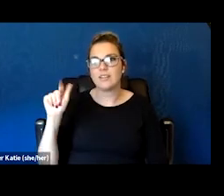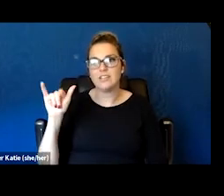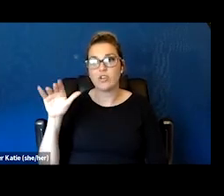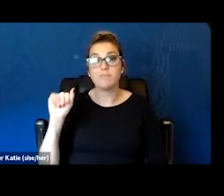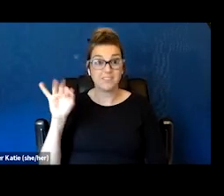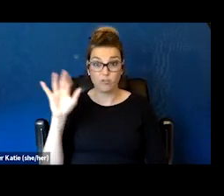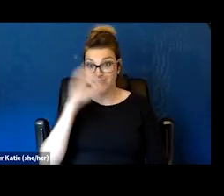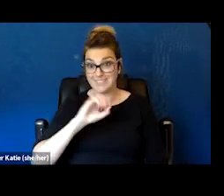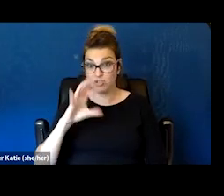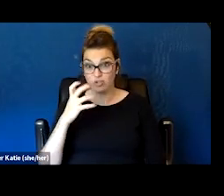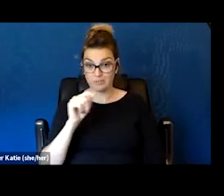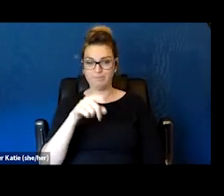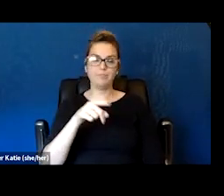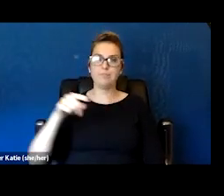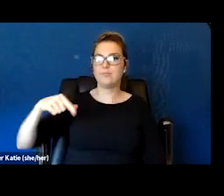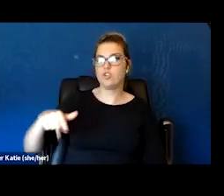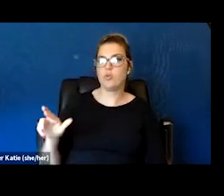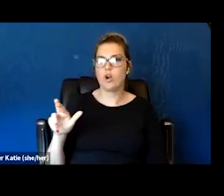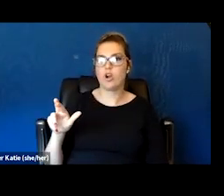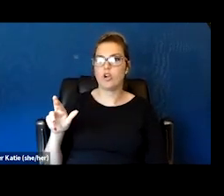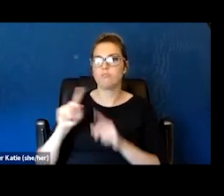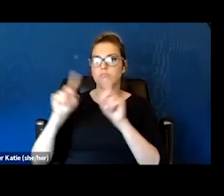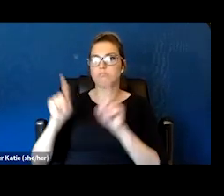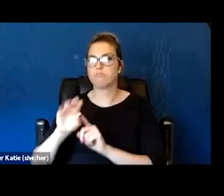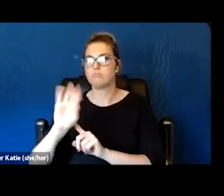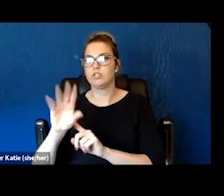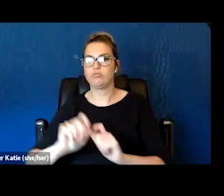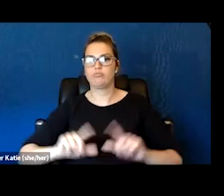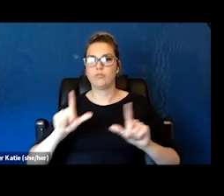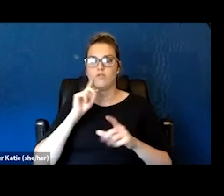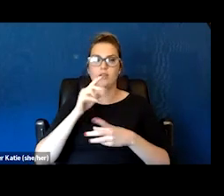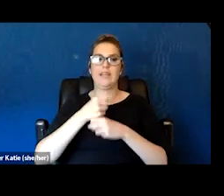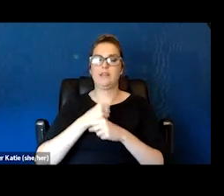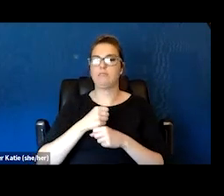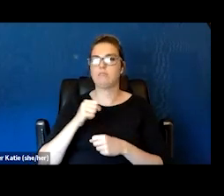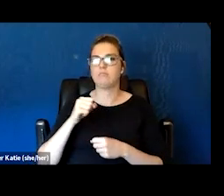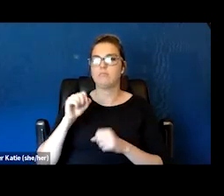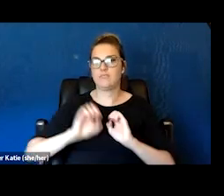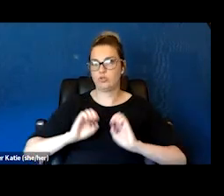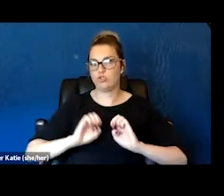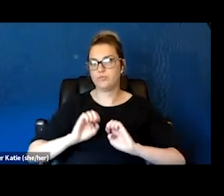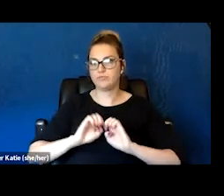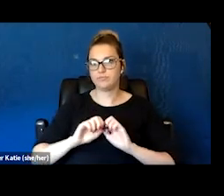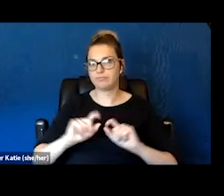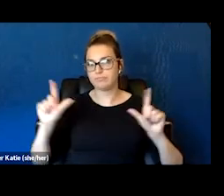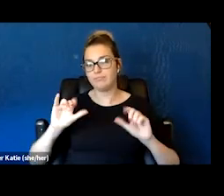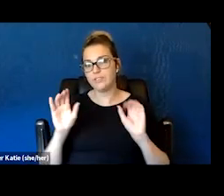here's the code for getting the evaluation certificate. And again, thank you all so much for being here. We look forward to seeing you on the next session,